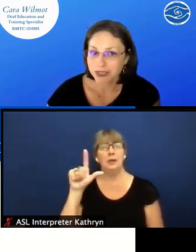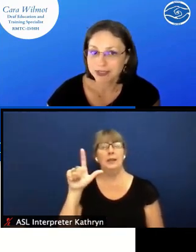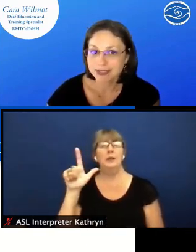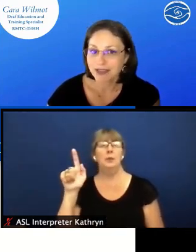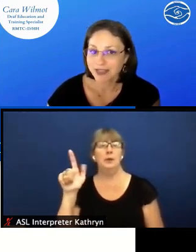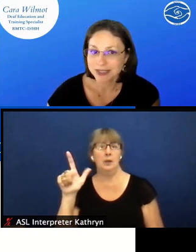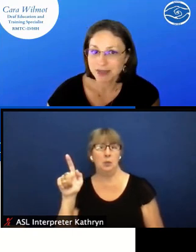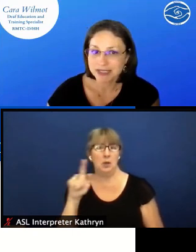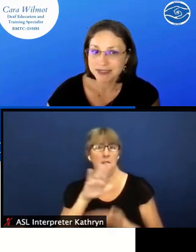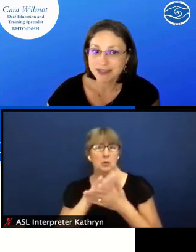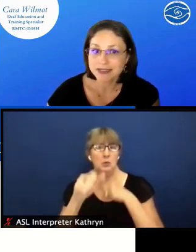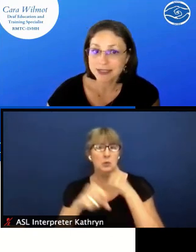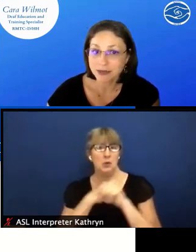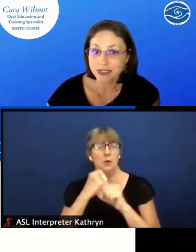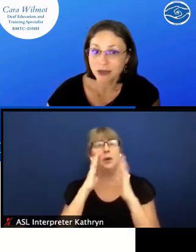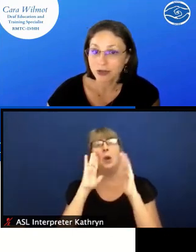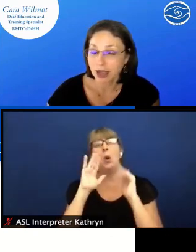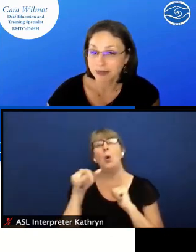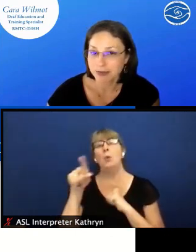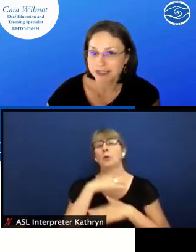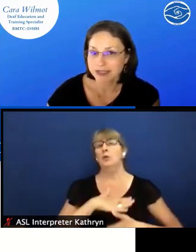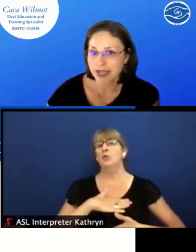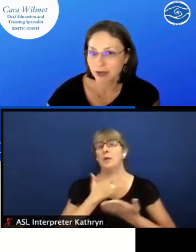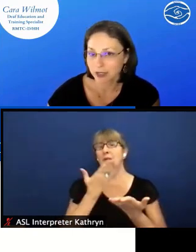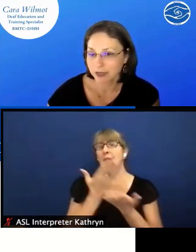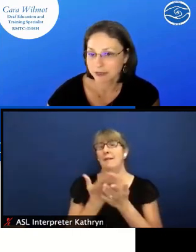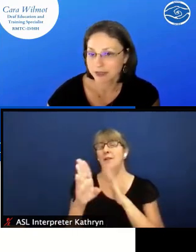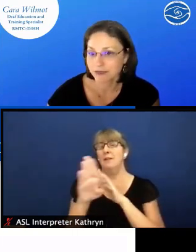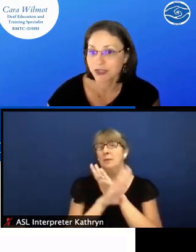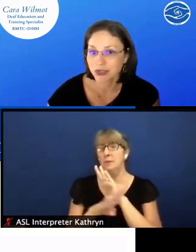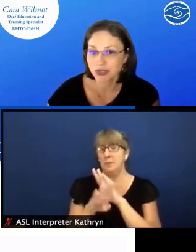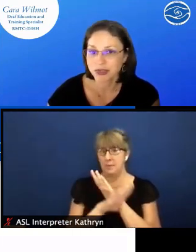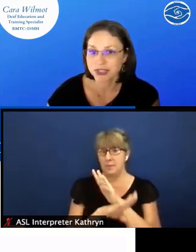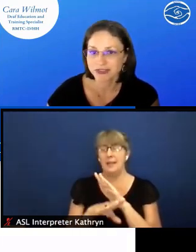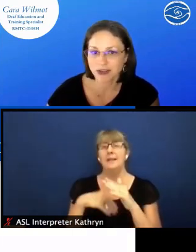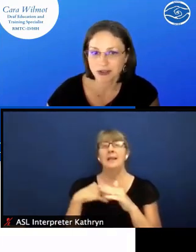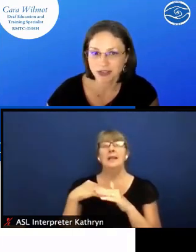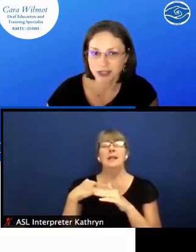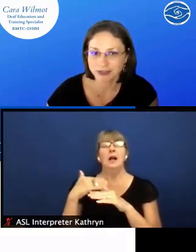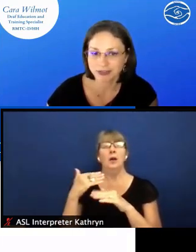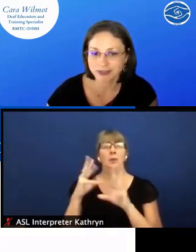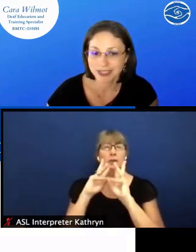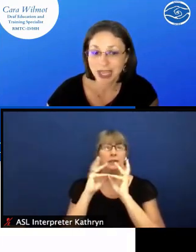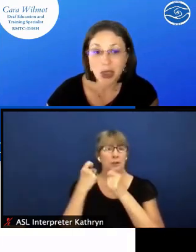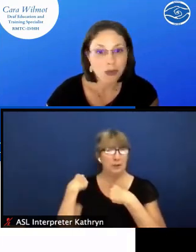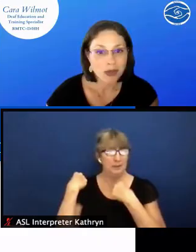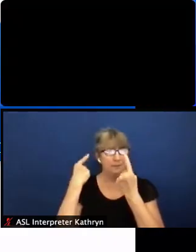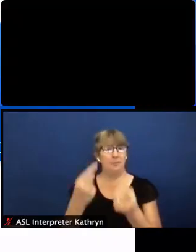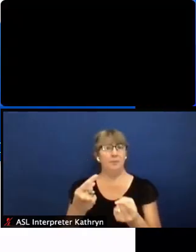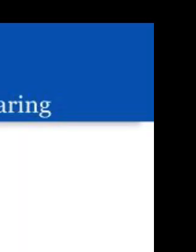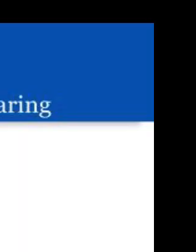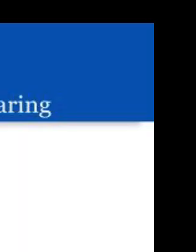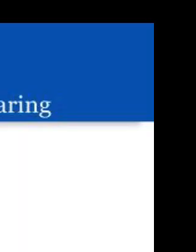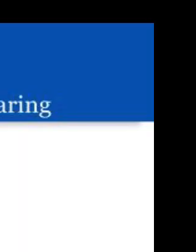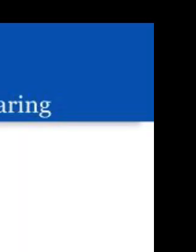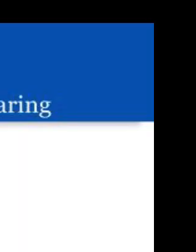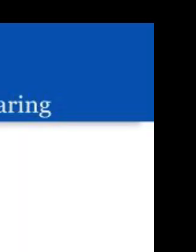this evidence based series on Optimizing Outcomes for Students who are Deaf and Hard of Hearing."